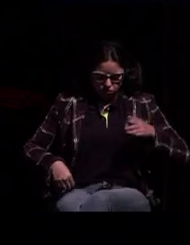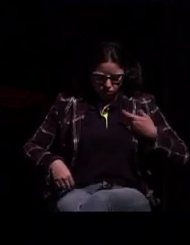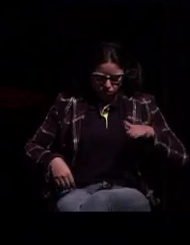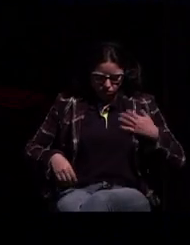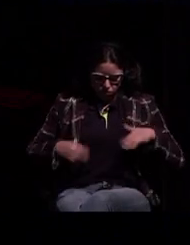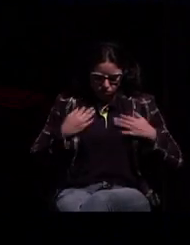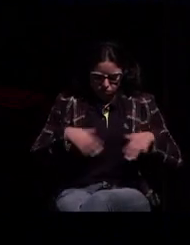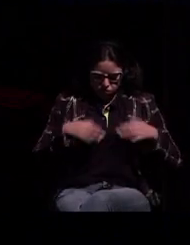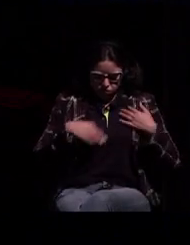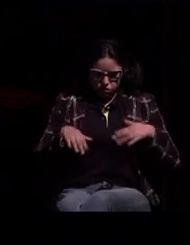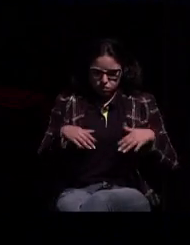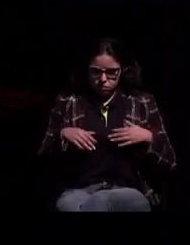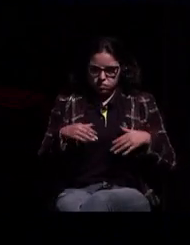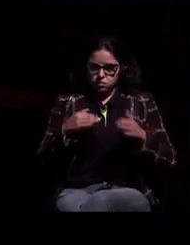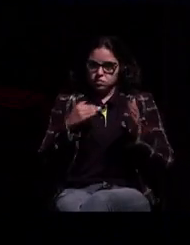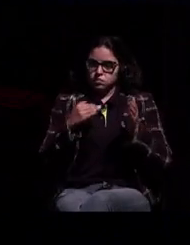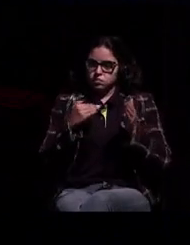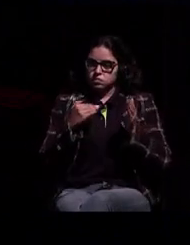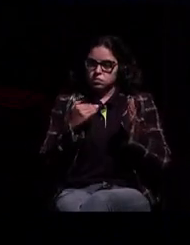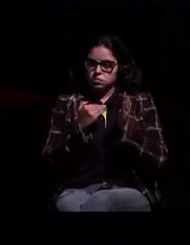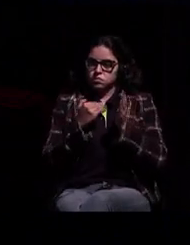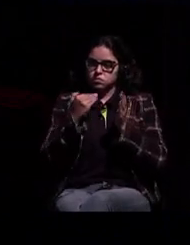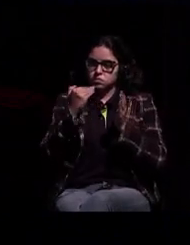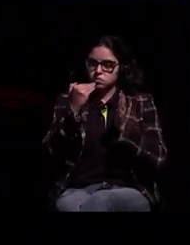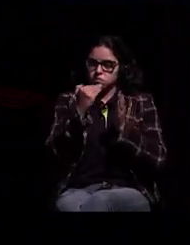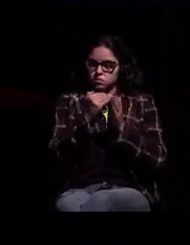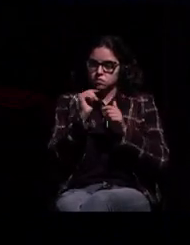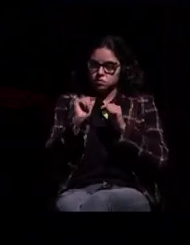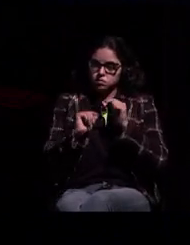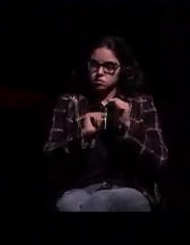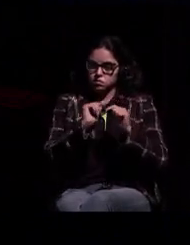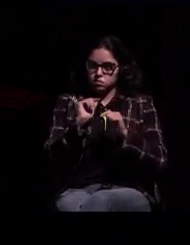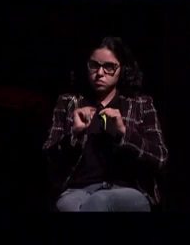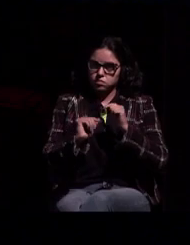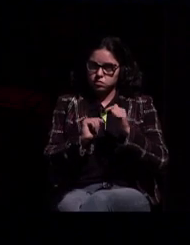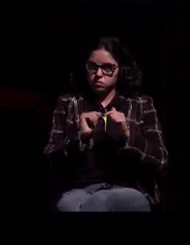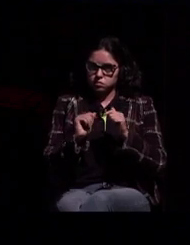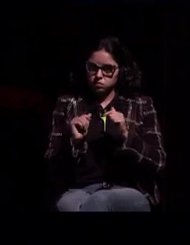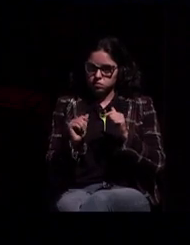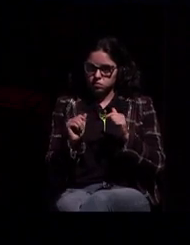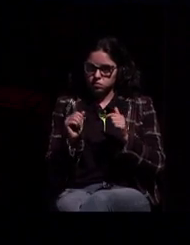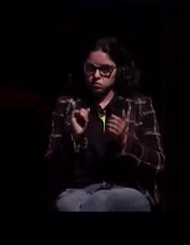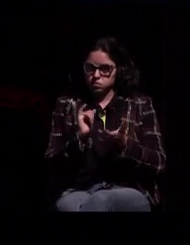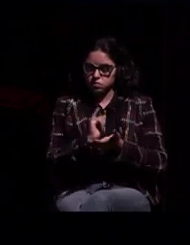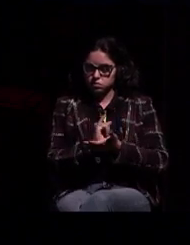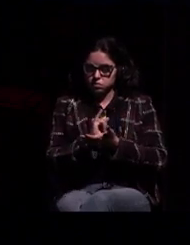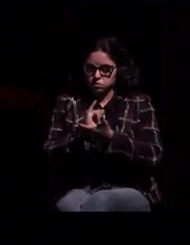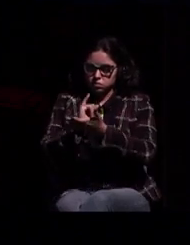of migrant and/or female labor are being studied